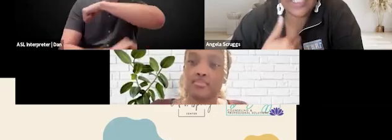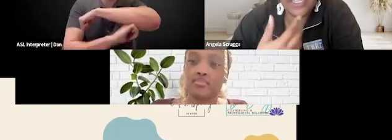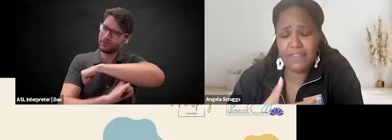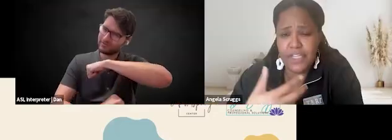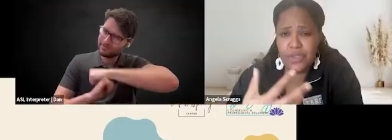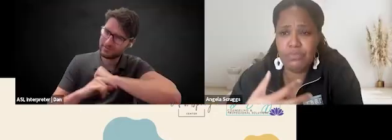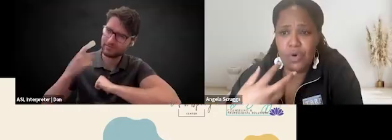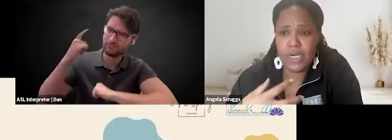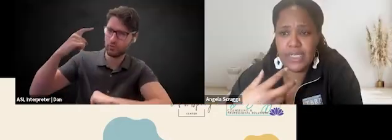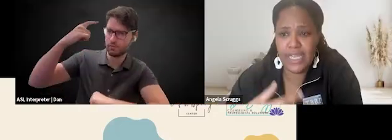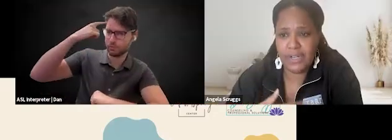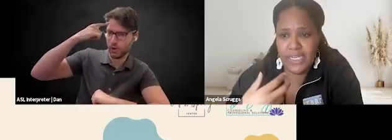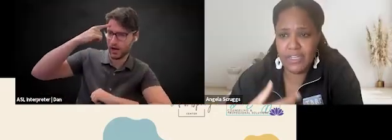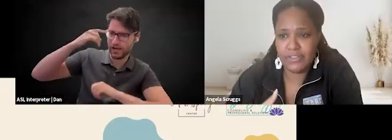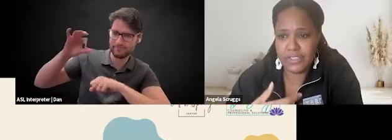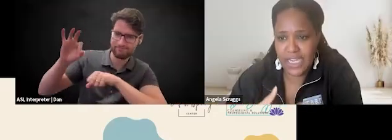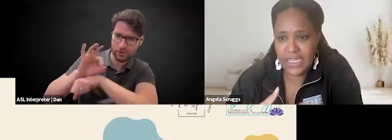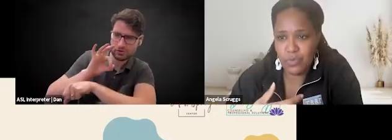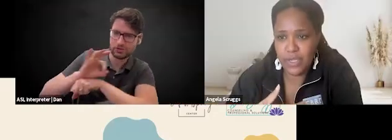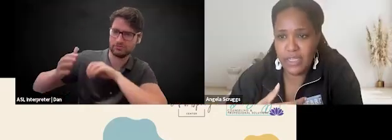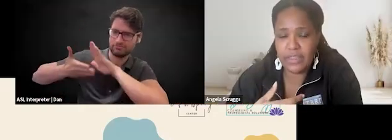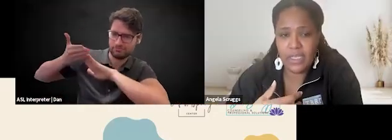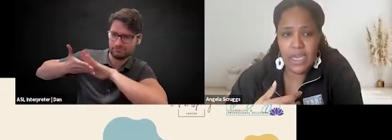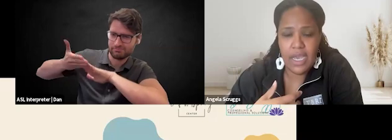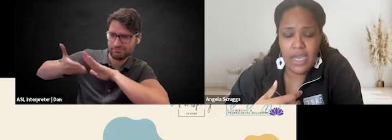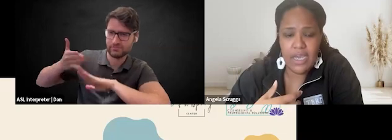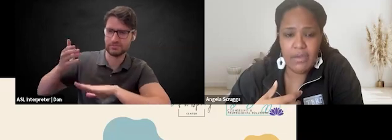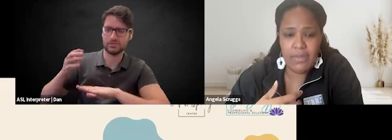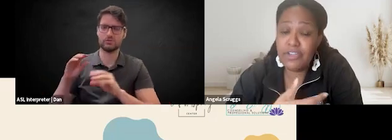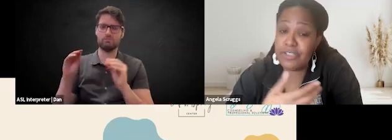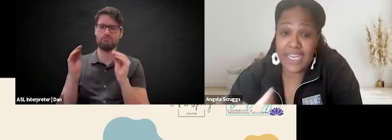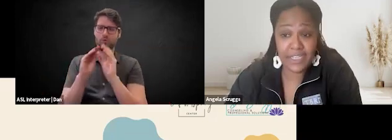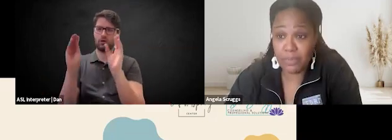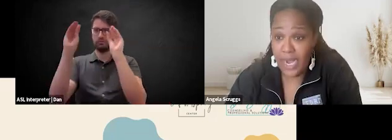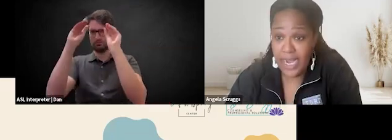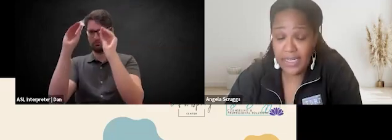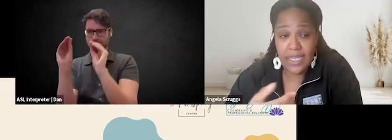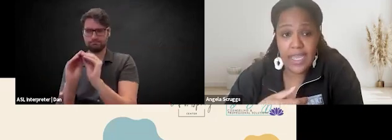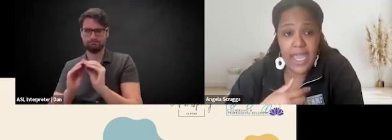and just giving you more clarity and understanding with, um... understanding the brain